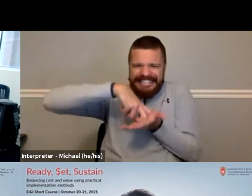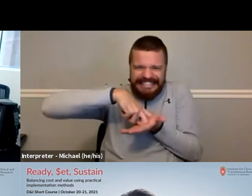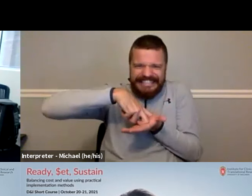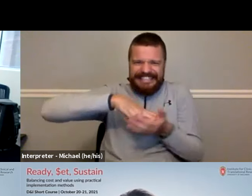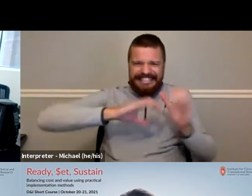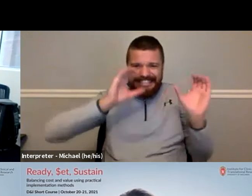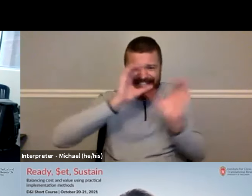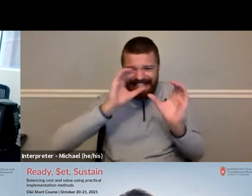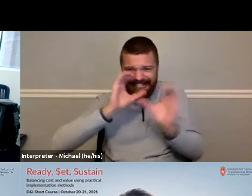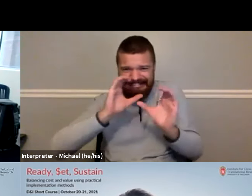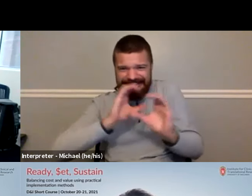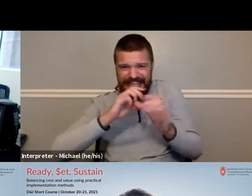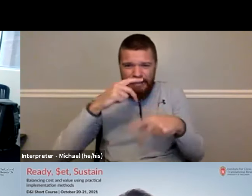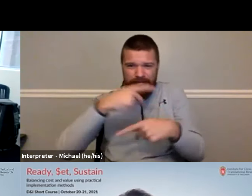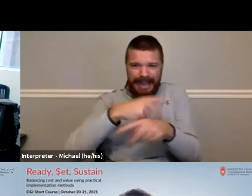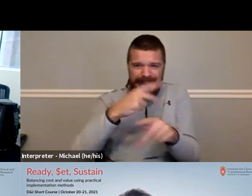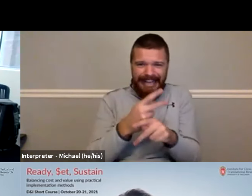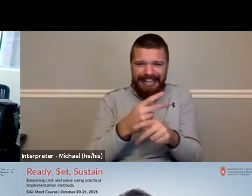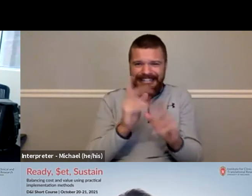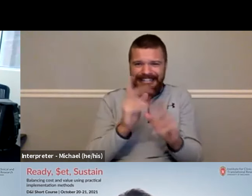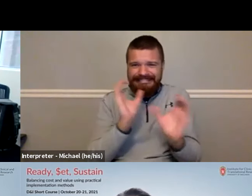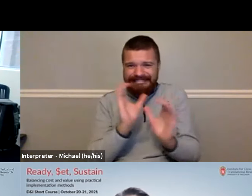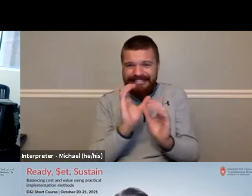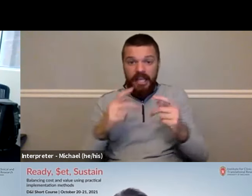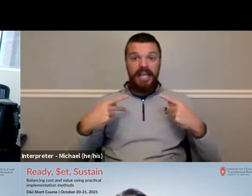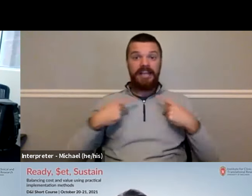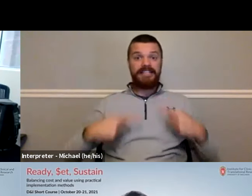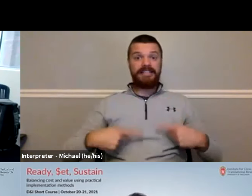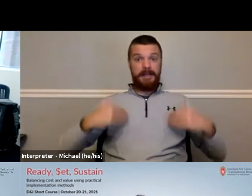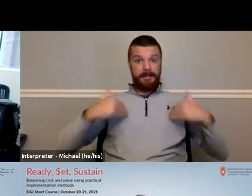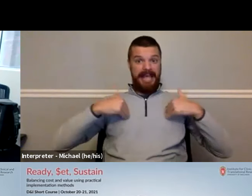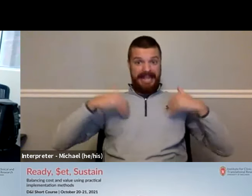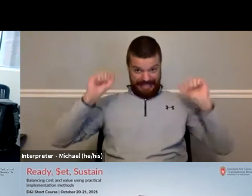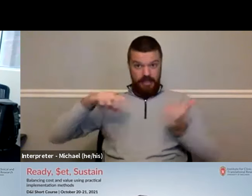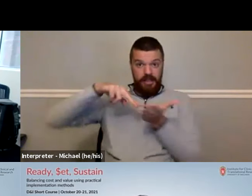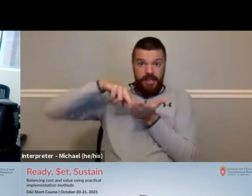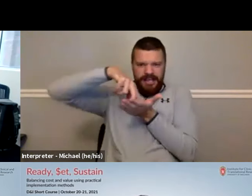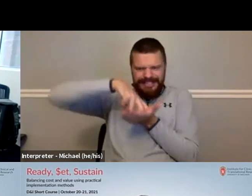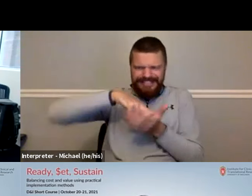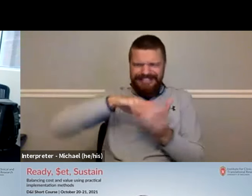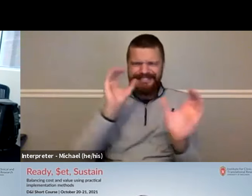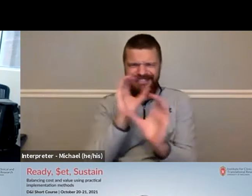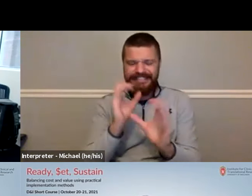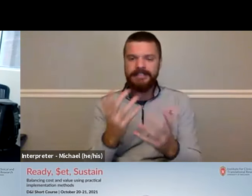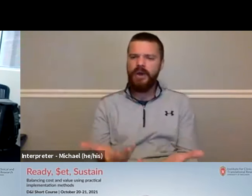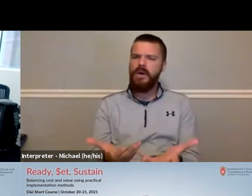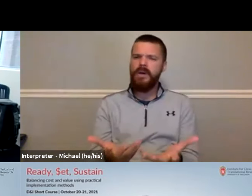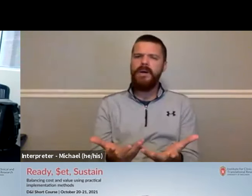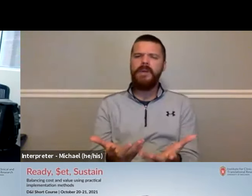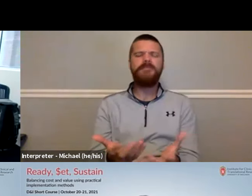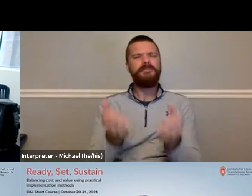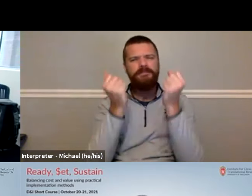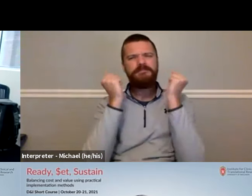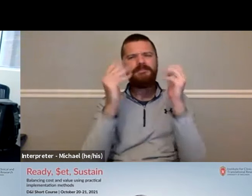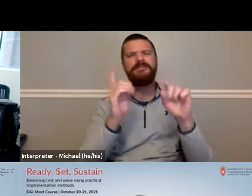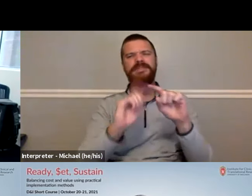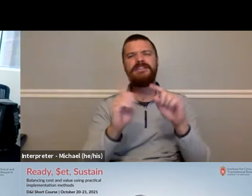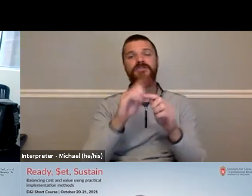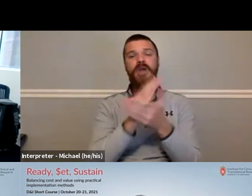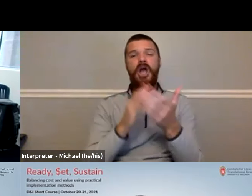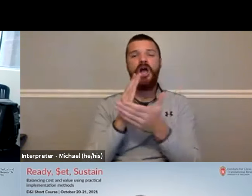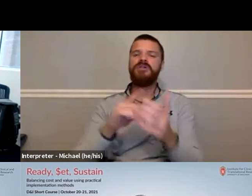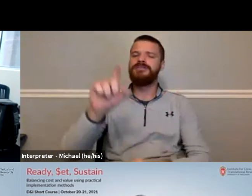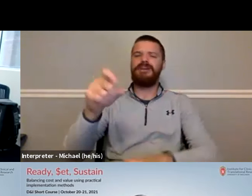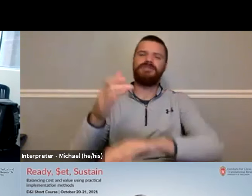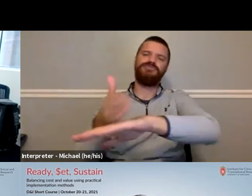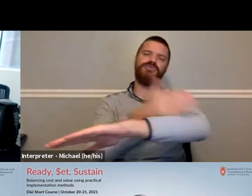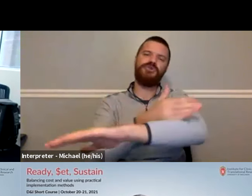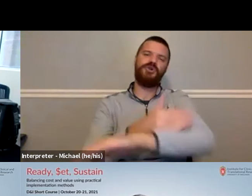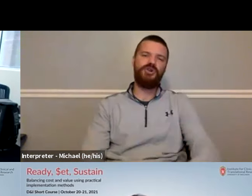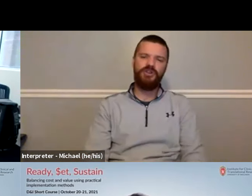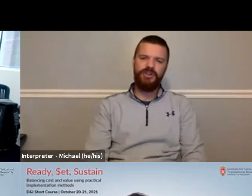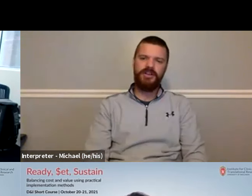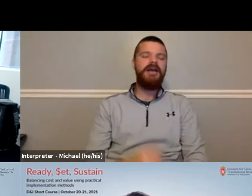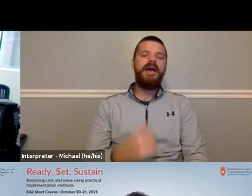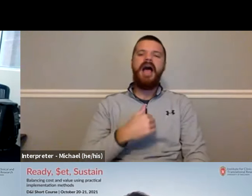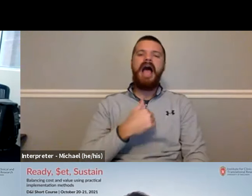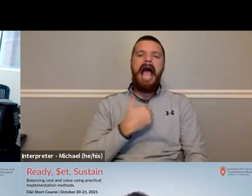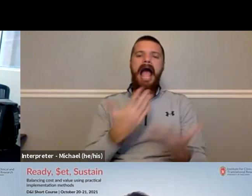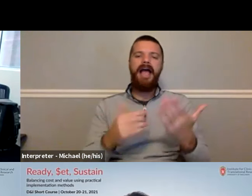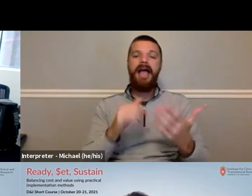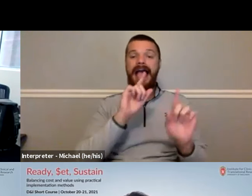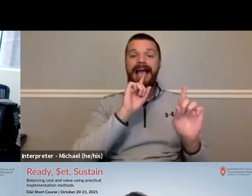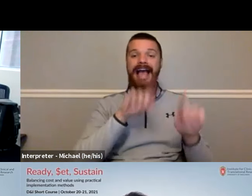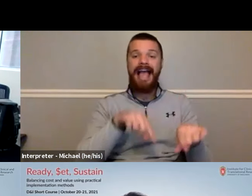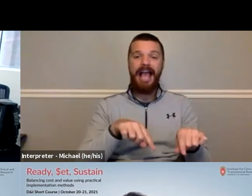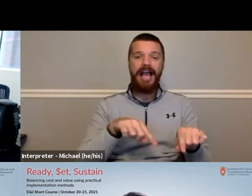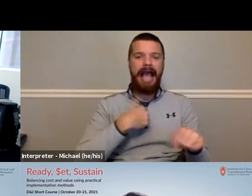Michelle Chui: And they you know, have a very difficult time with their physical limitations, so I think there's so many aspects of this that we need to do better on I don't think I answered your question I just kind of went on a rant so Greg hopefully I clarify that.